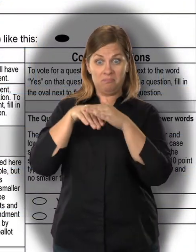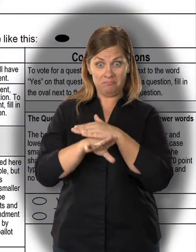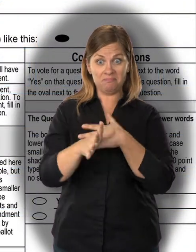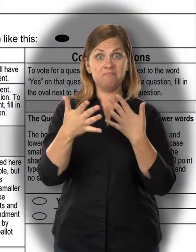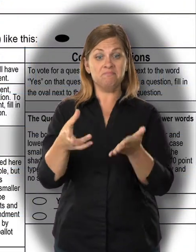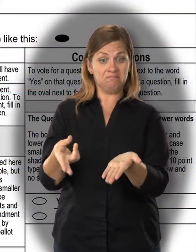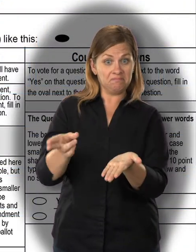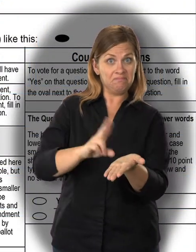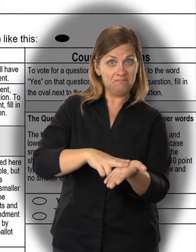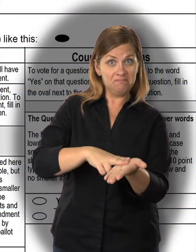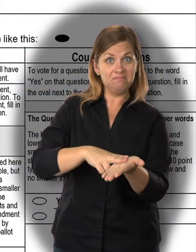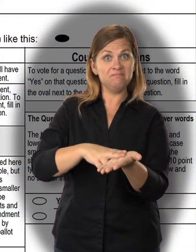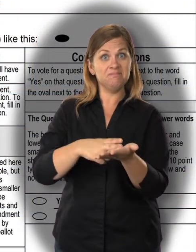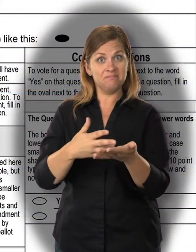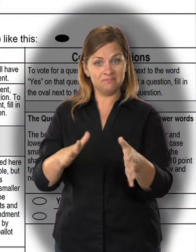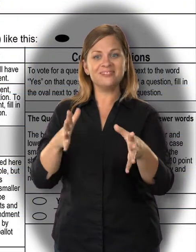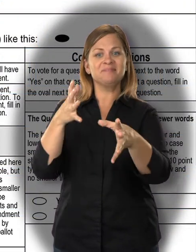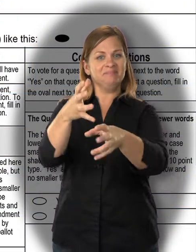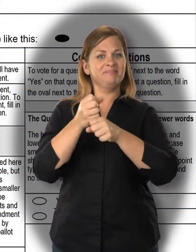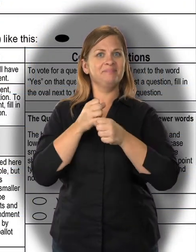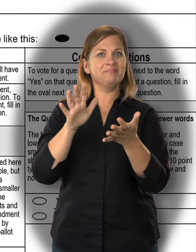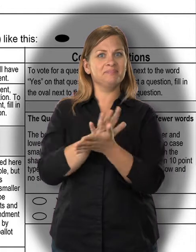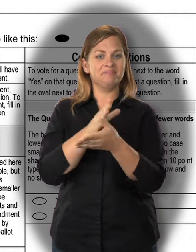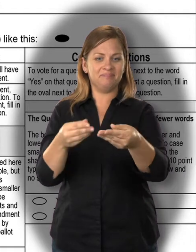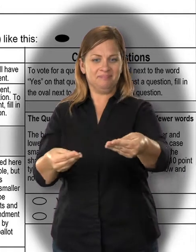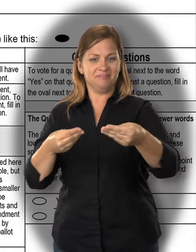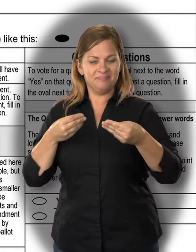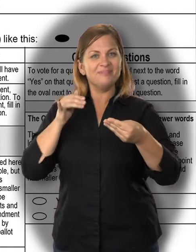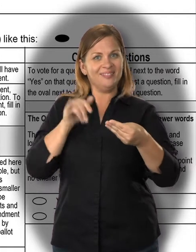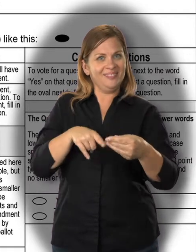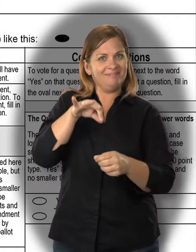Once you've signed in, the staff will give you an official paper ballot.